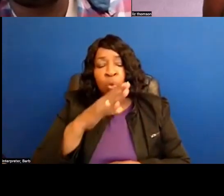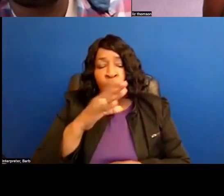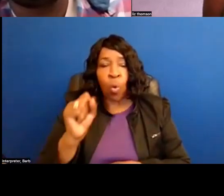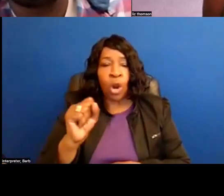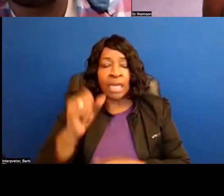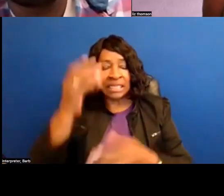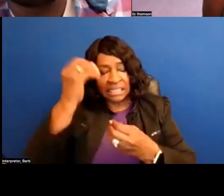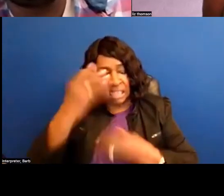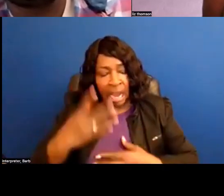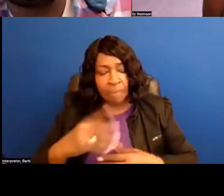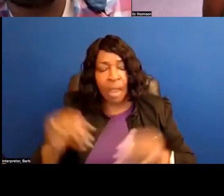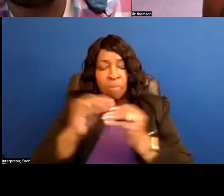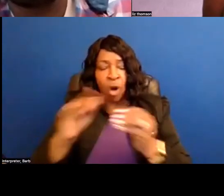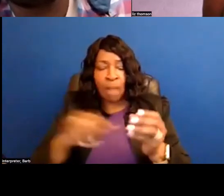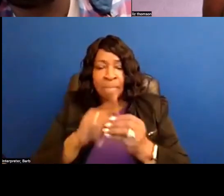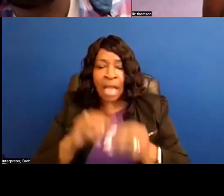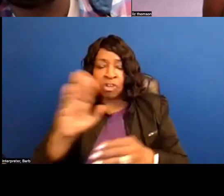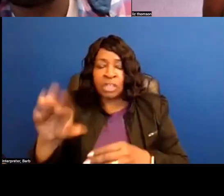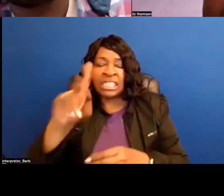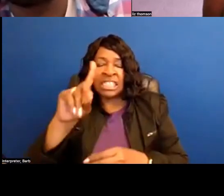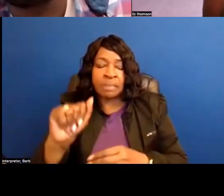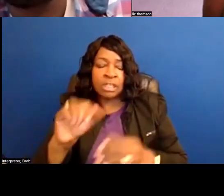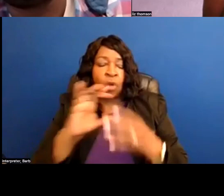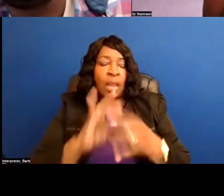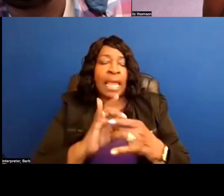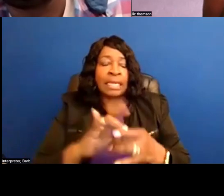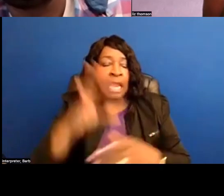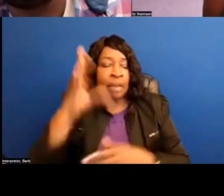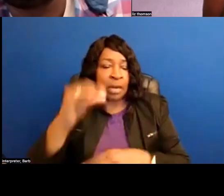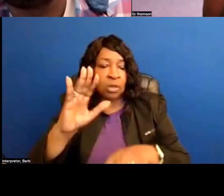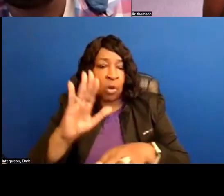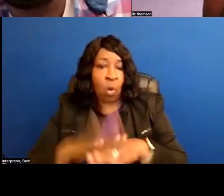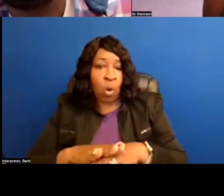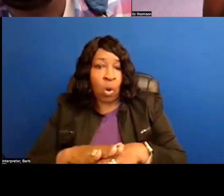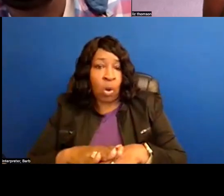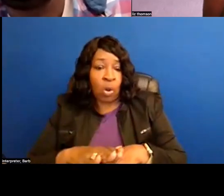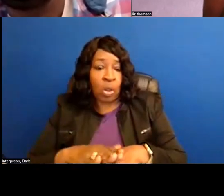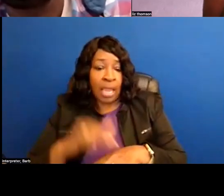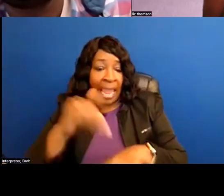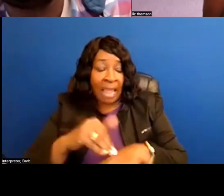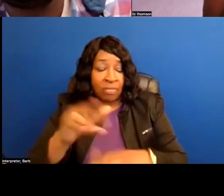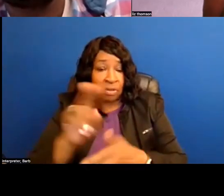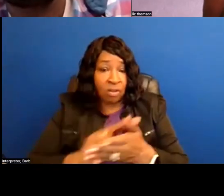about your disability related experience on campus. I purposely broadened it